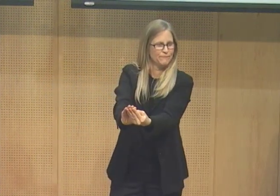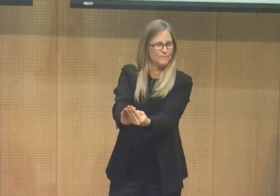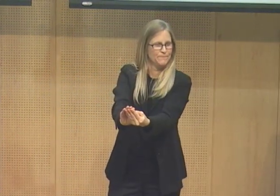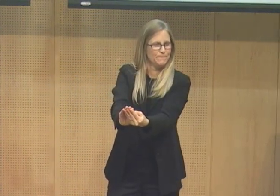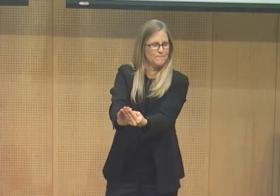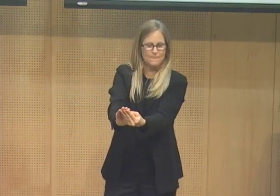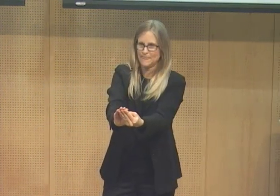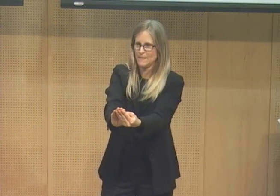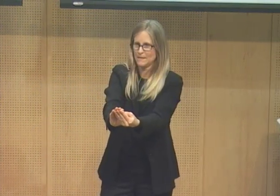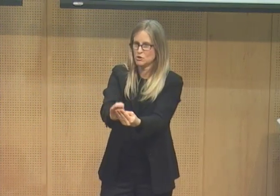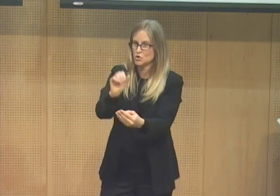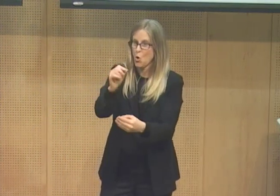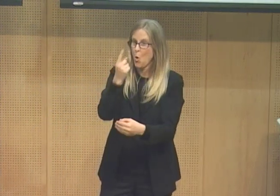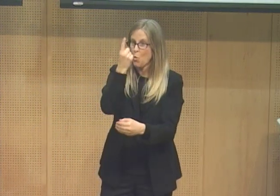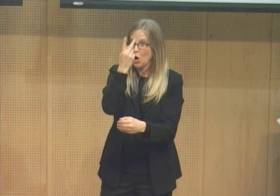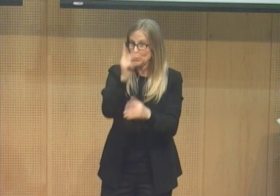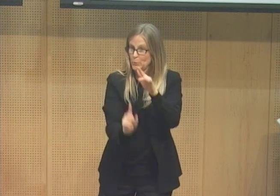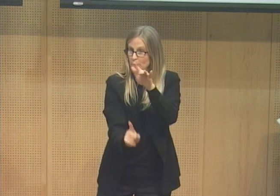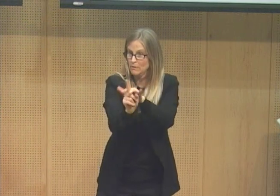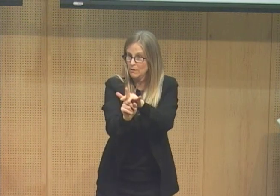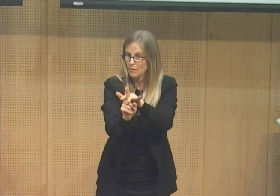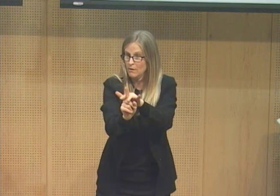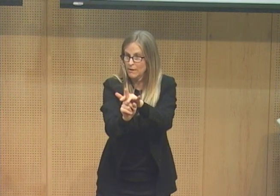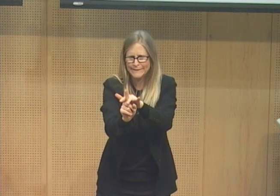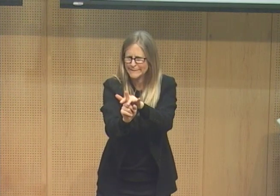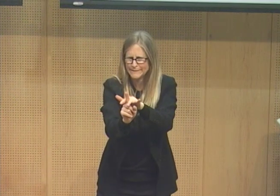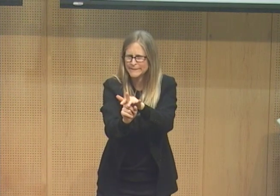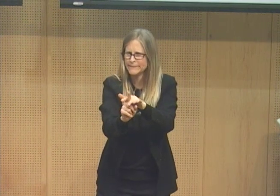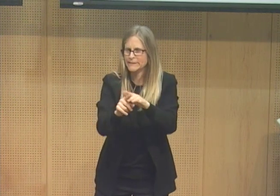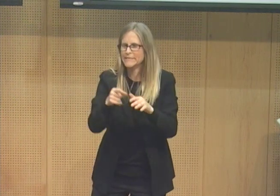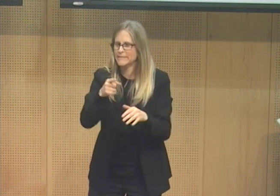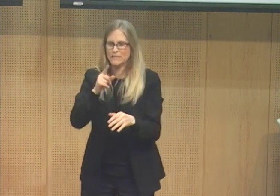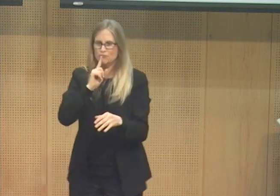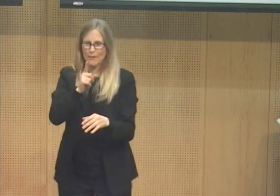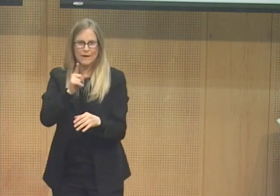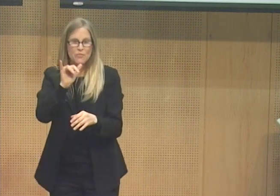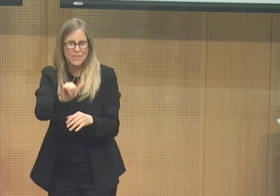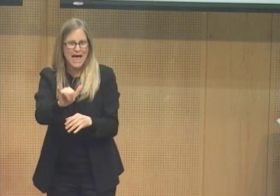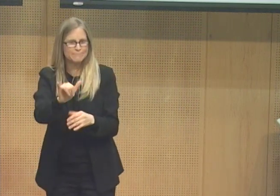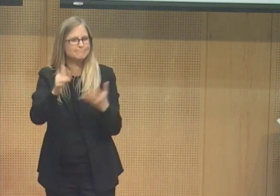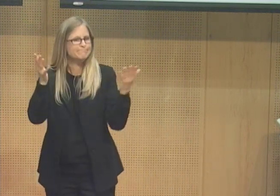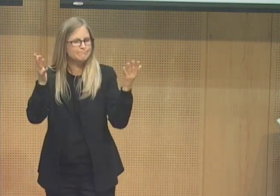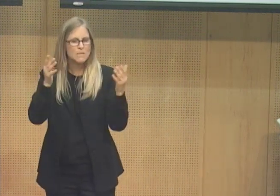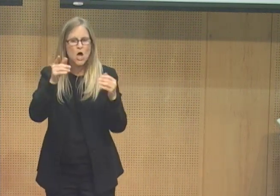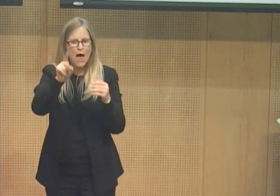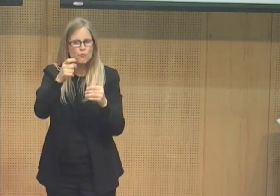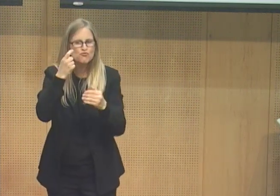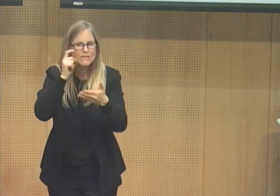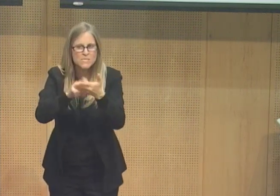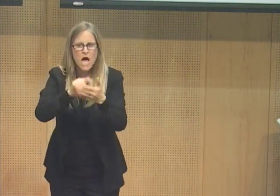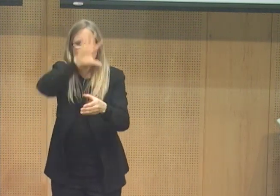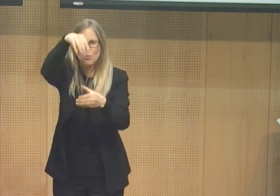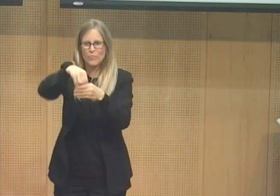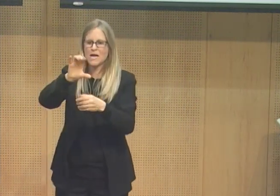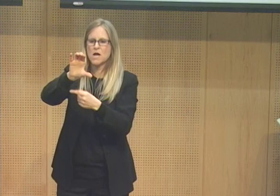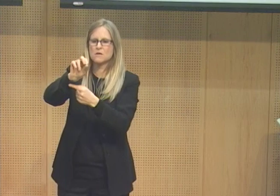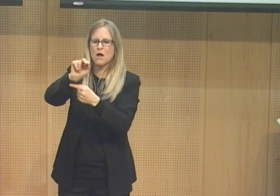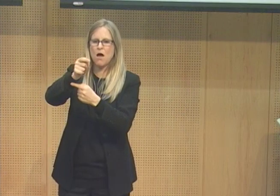but it's not an aggregate, cumulative view that has been constructed that is positive,